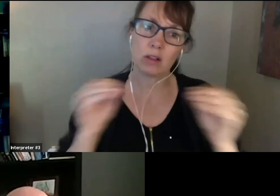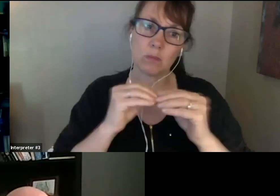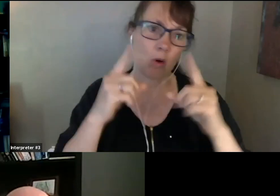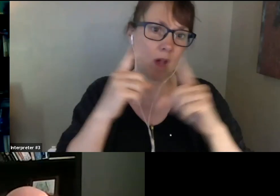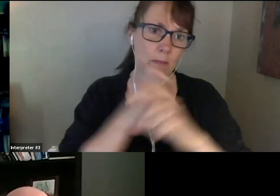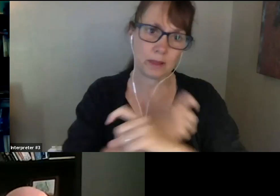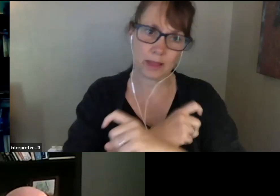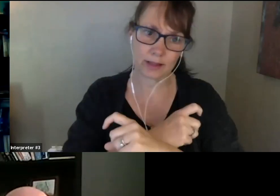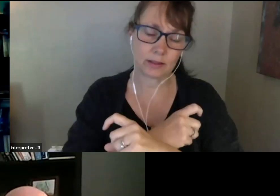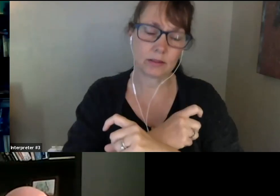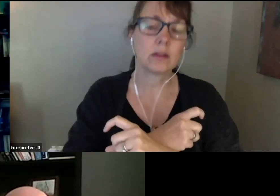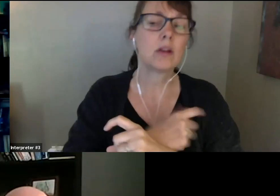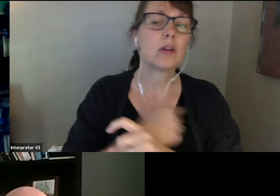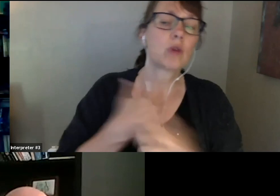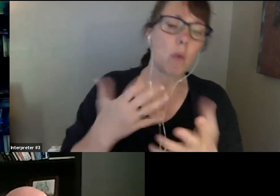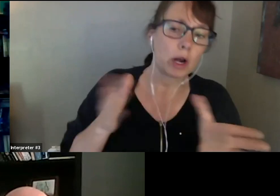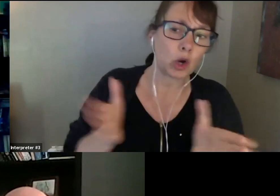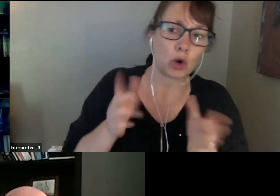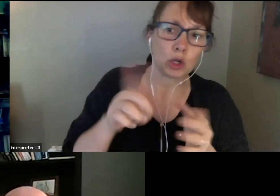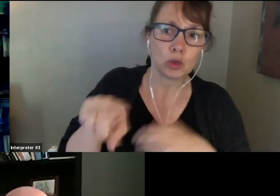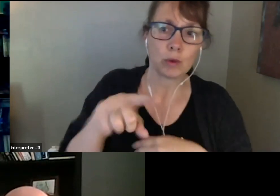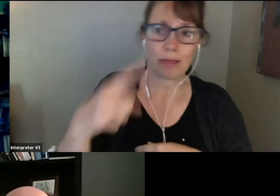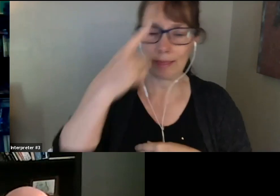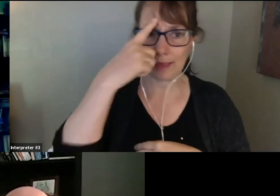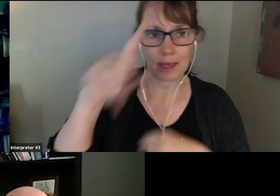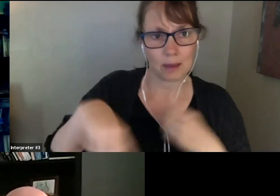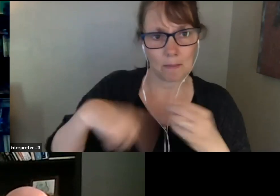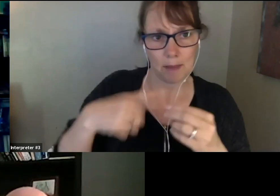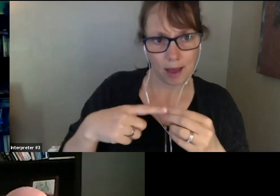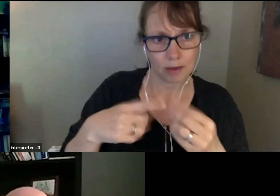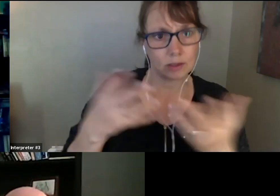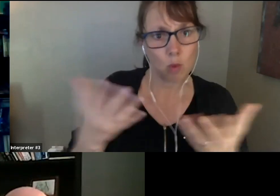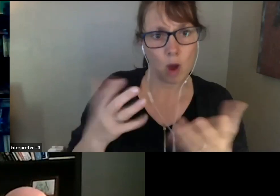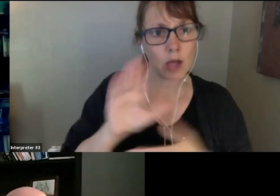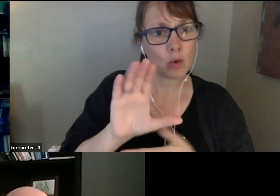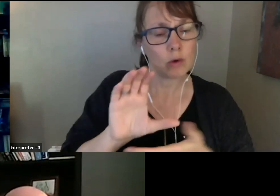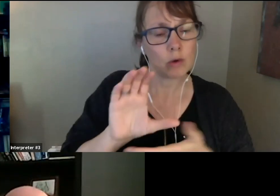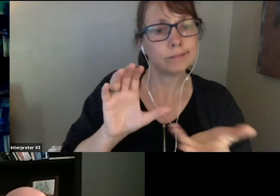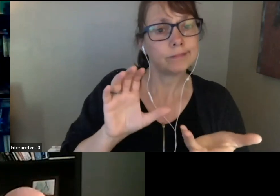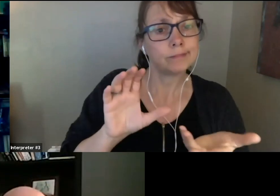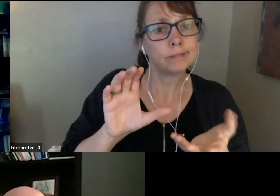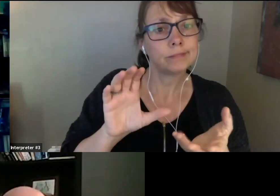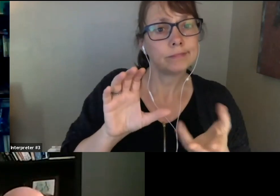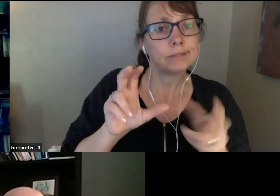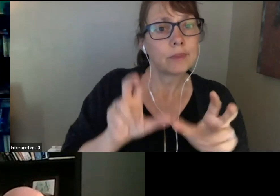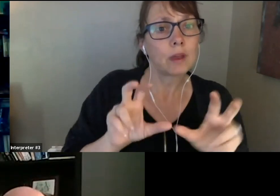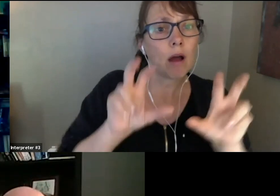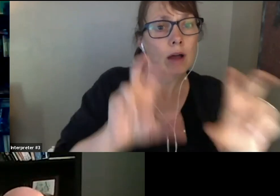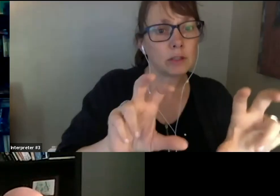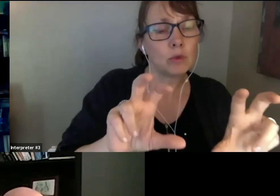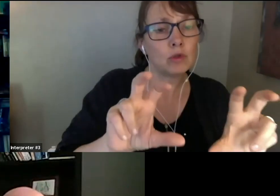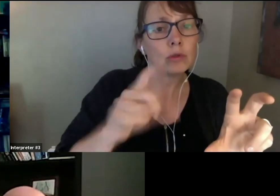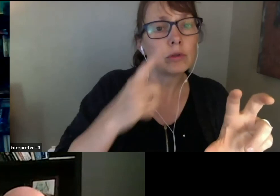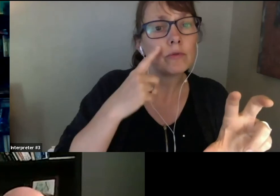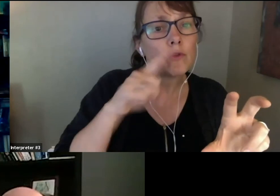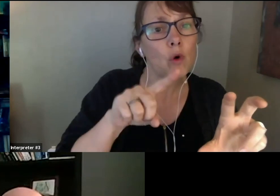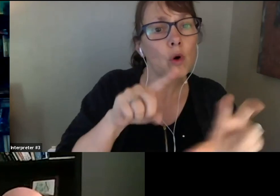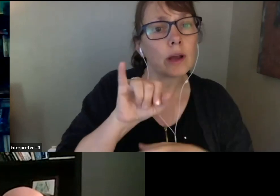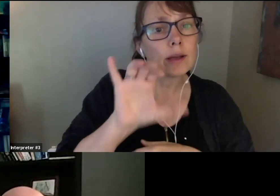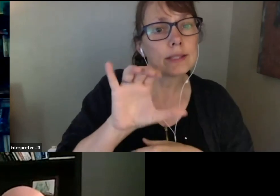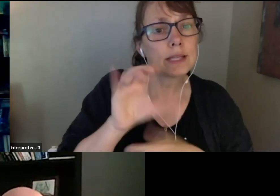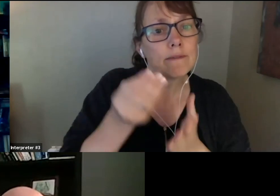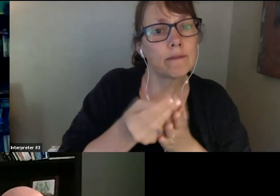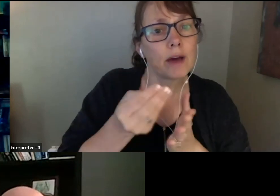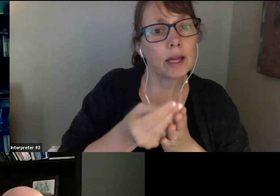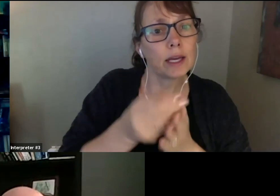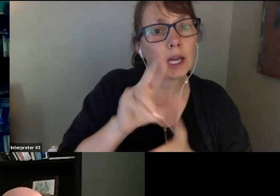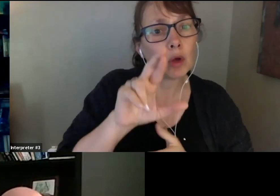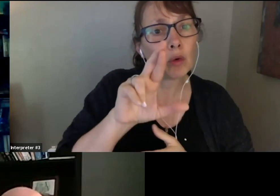encourage people to think about is the contribution of Institute funding rates and how that plays